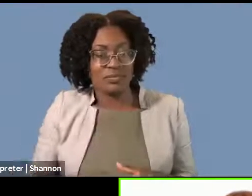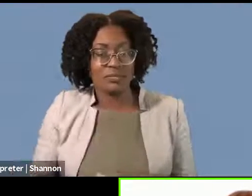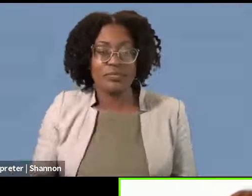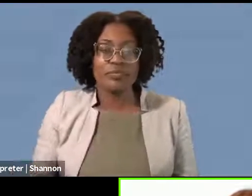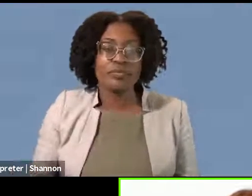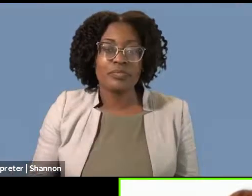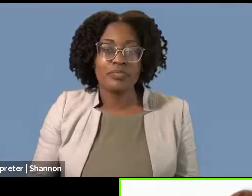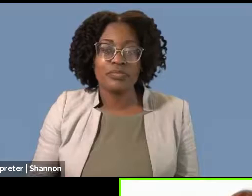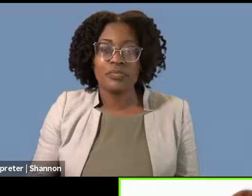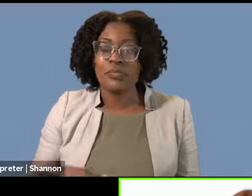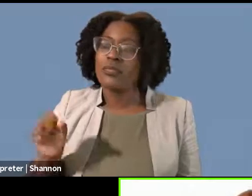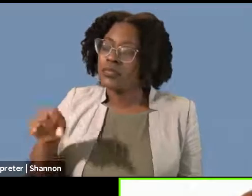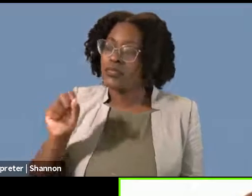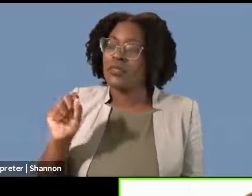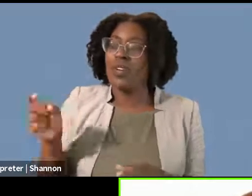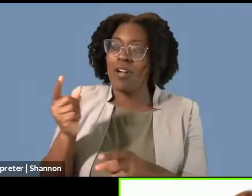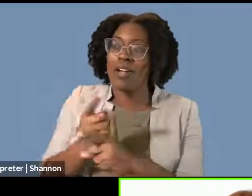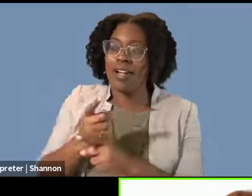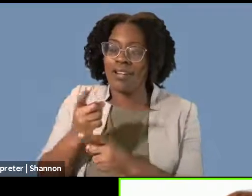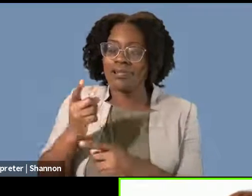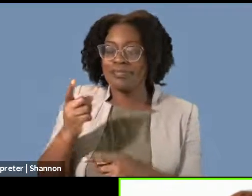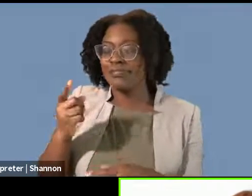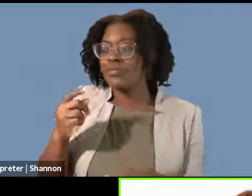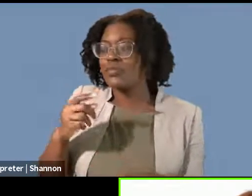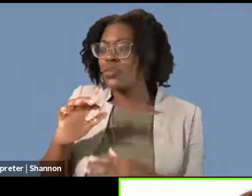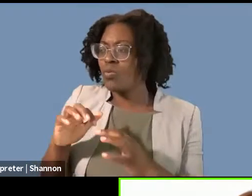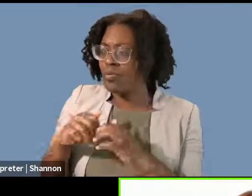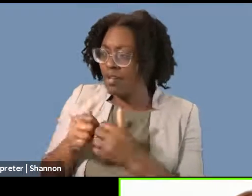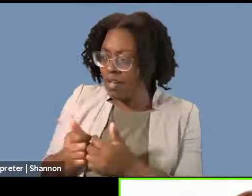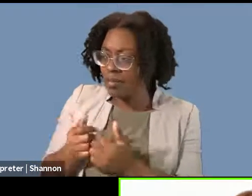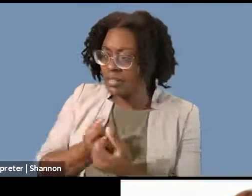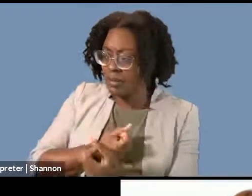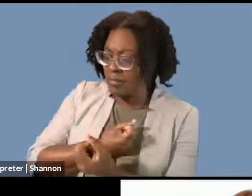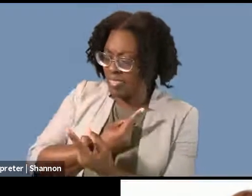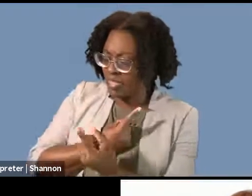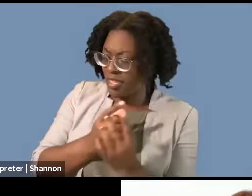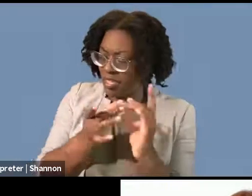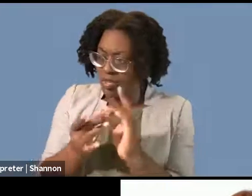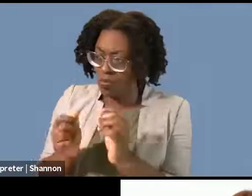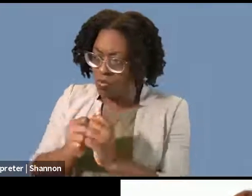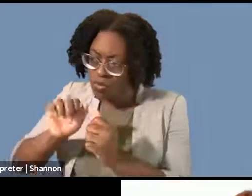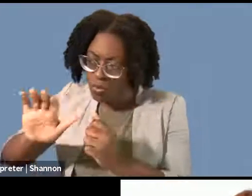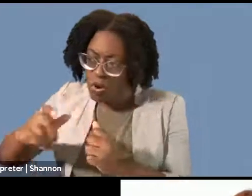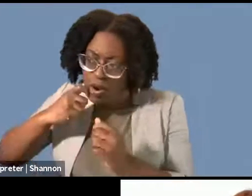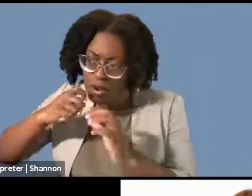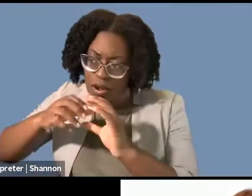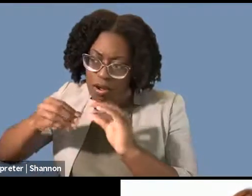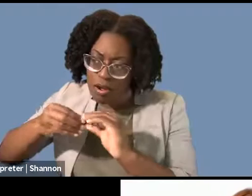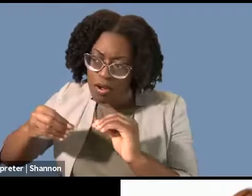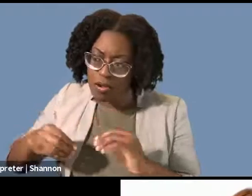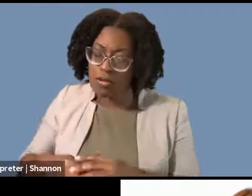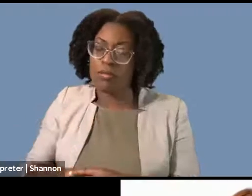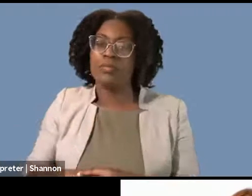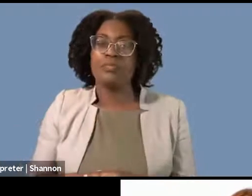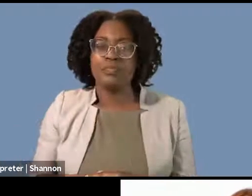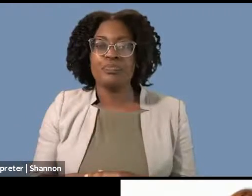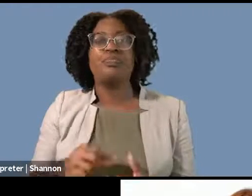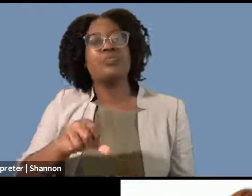play in the role? How do you connect those two? TERRI GIVENS: First of all, it is understanding